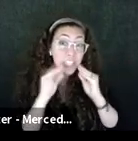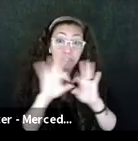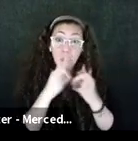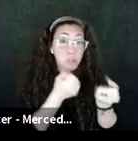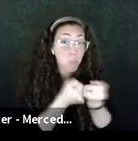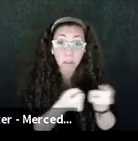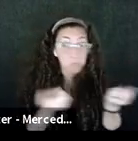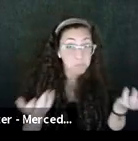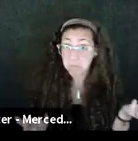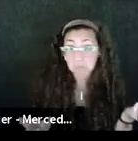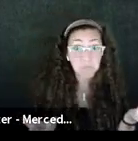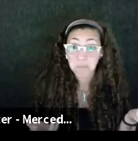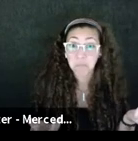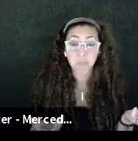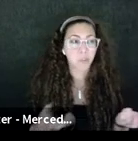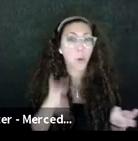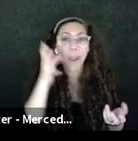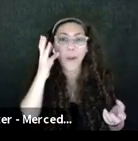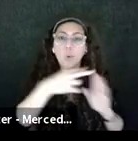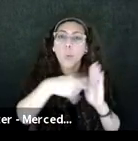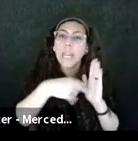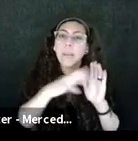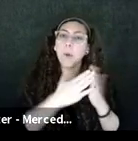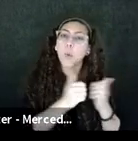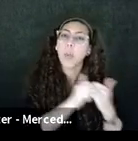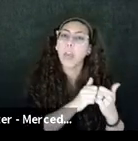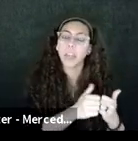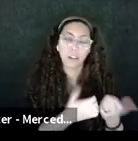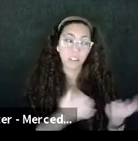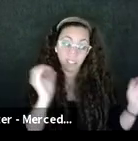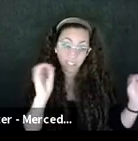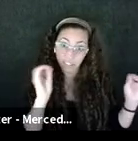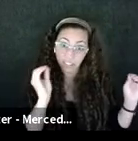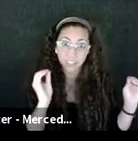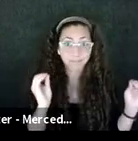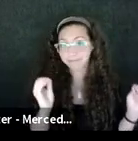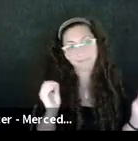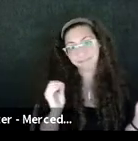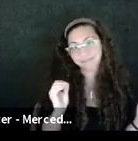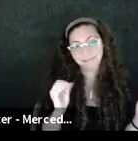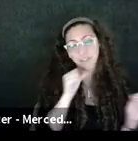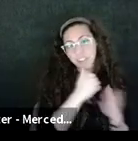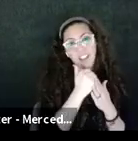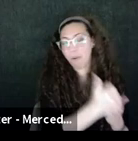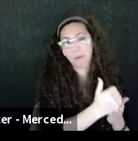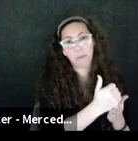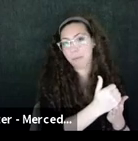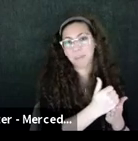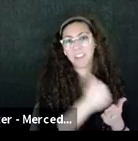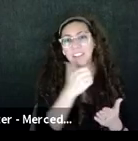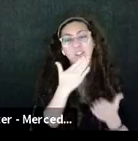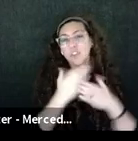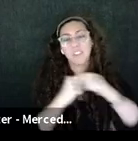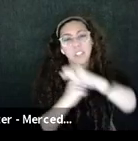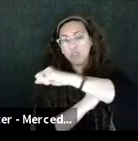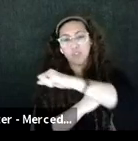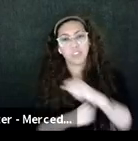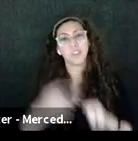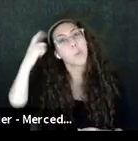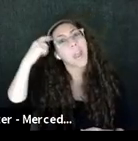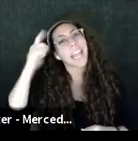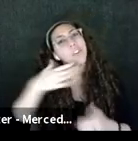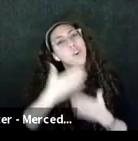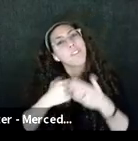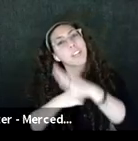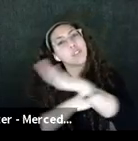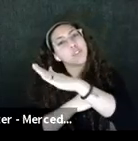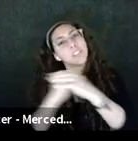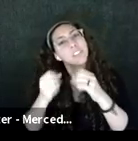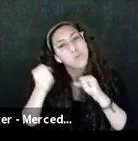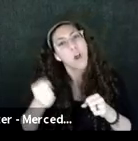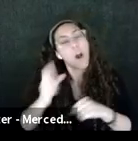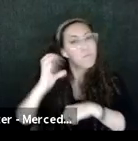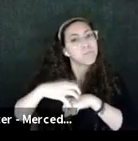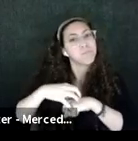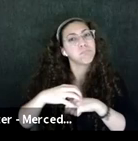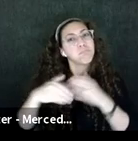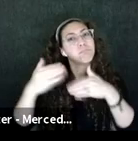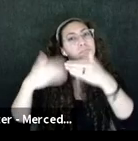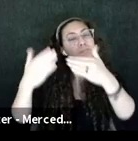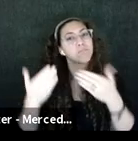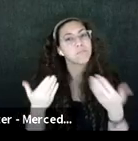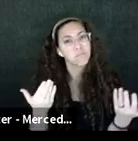Jason Williams: Parents who read to them. It was a lack of experiences aren't going to build a good foundation of their brain to build upon that in your program at City College. So that's the other thing is